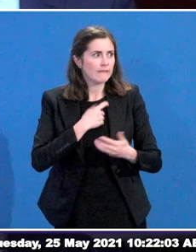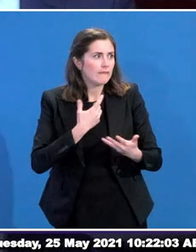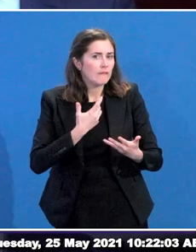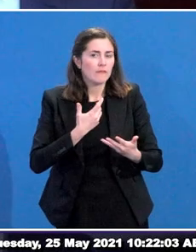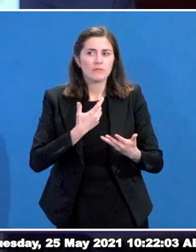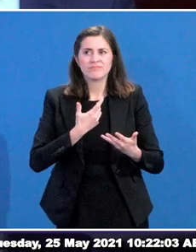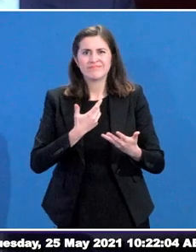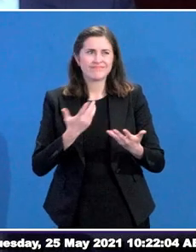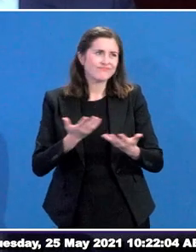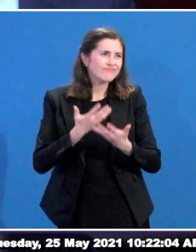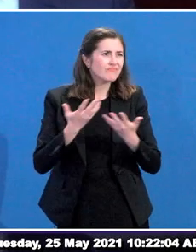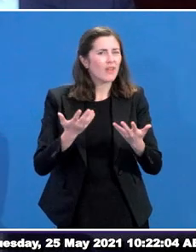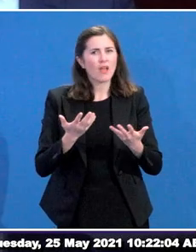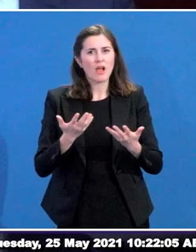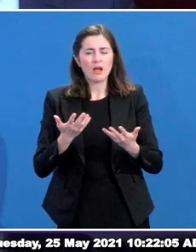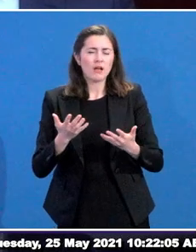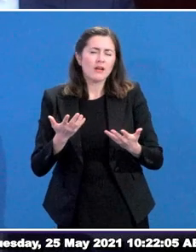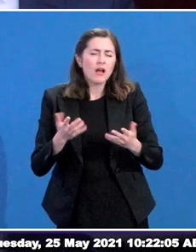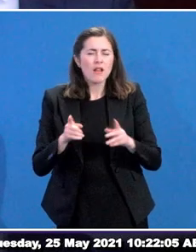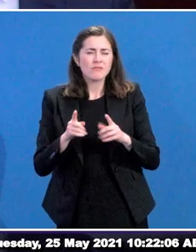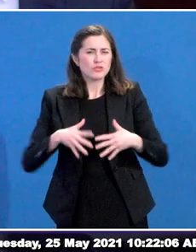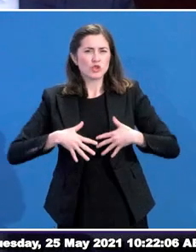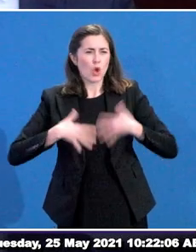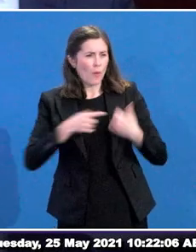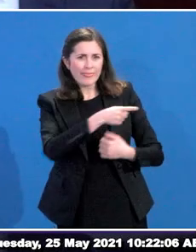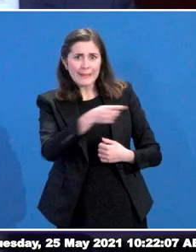You know, they don't want staff to be scared of speaking up